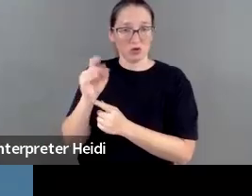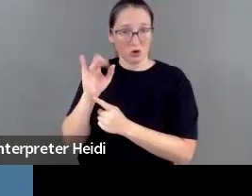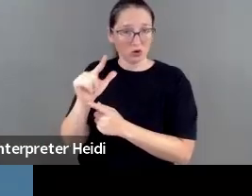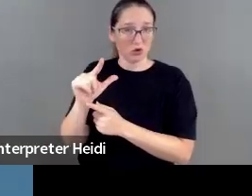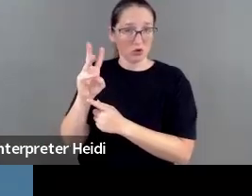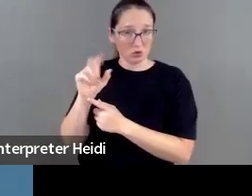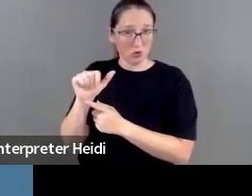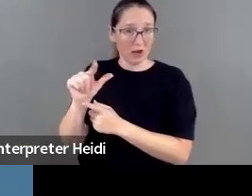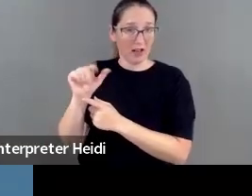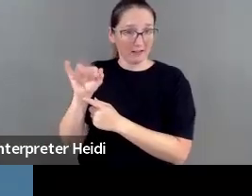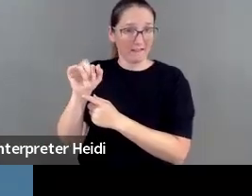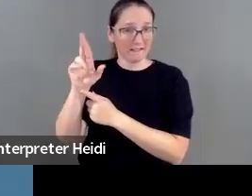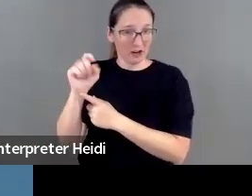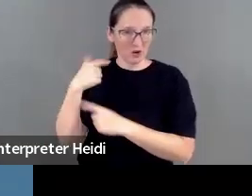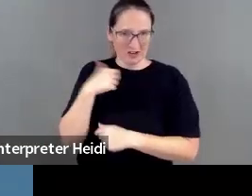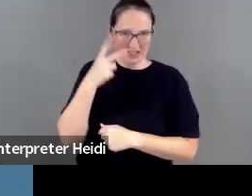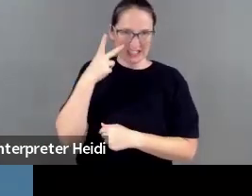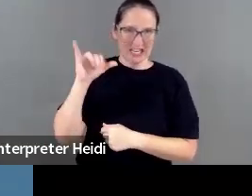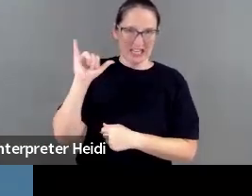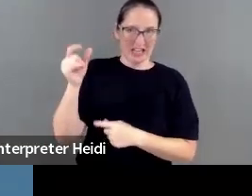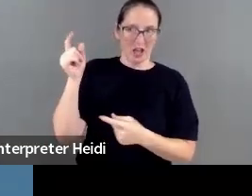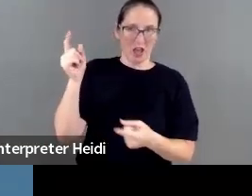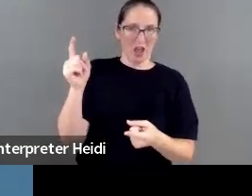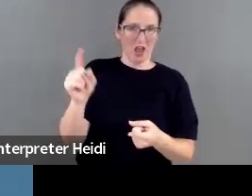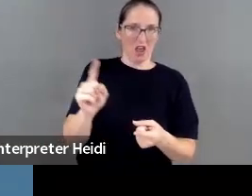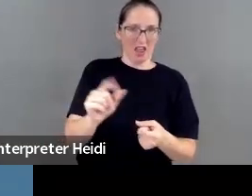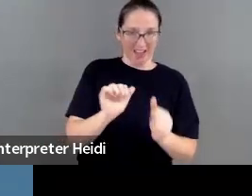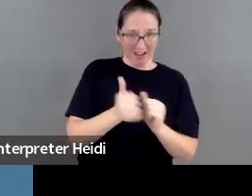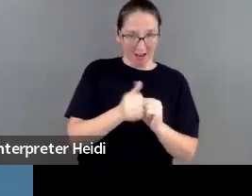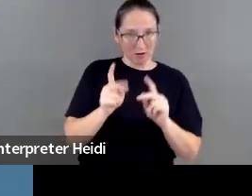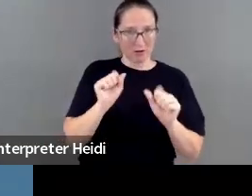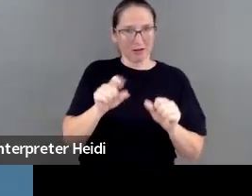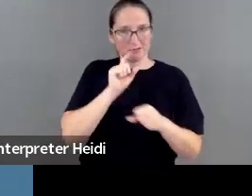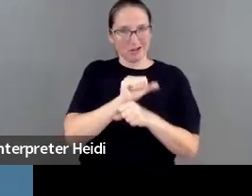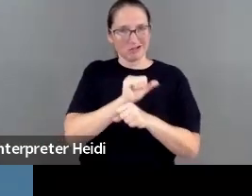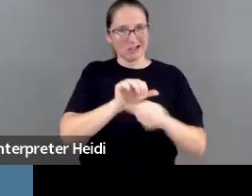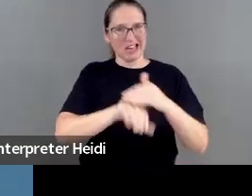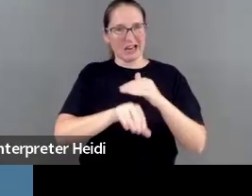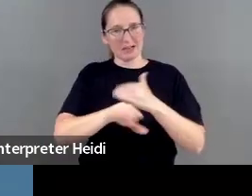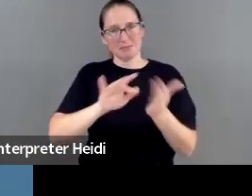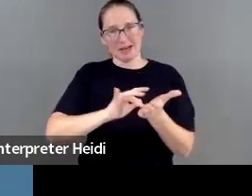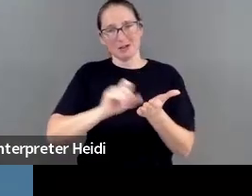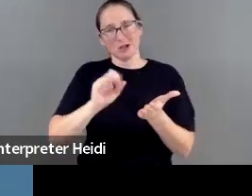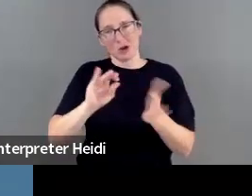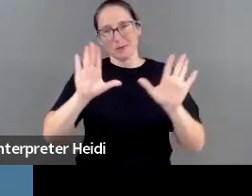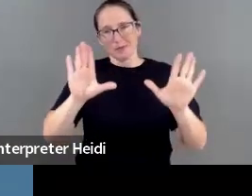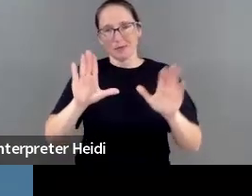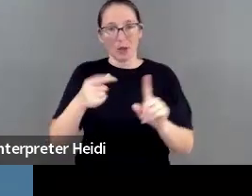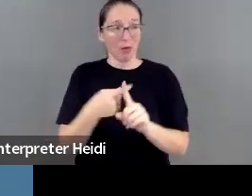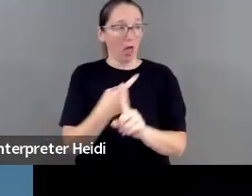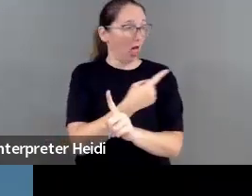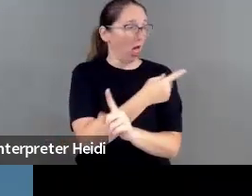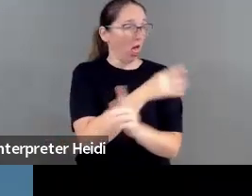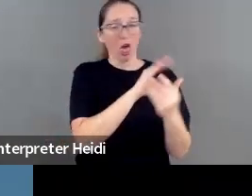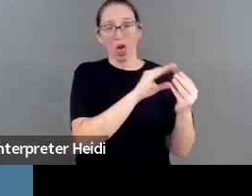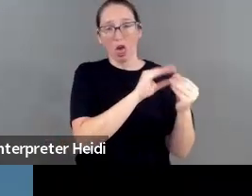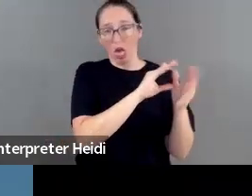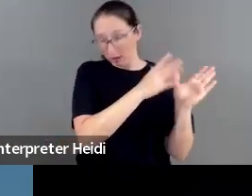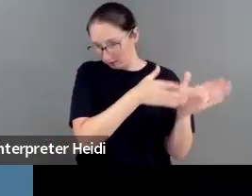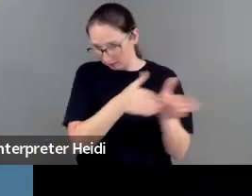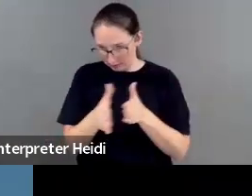able to get what they need, even with the cost of manufacturing and distributing these different products being negligible compared to